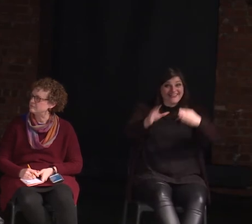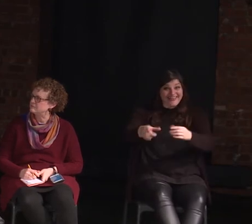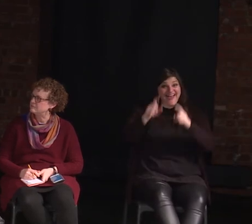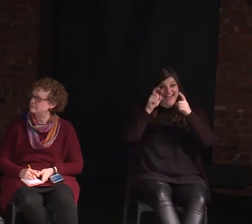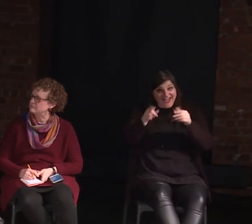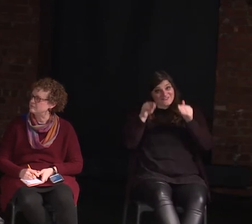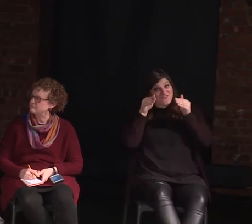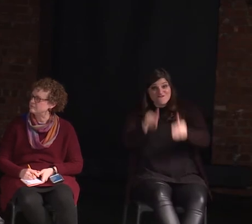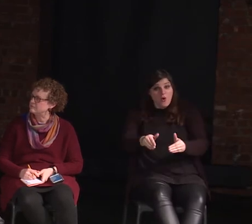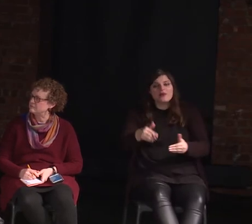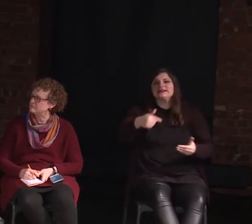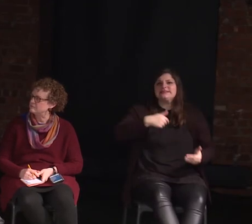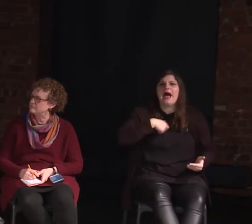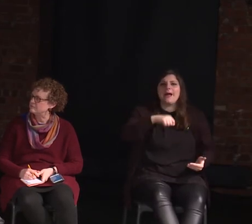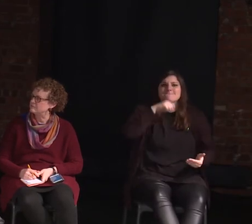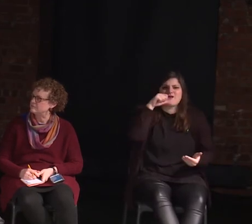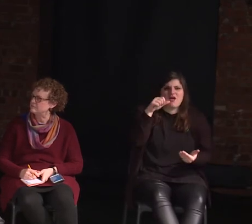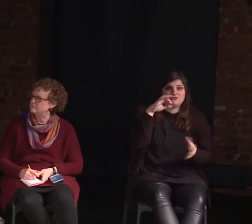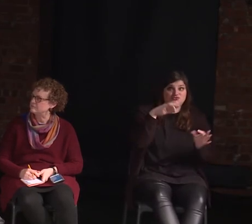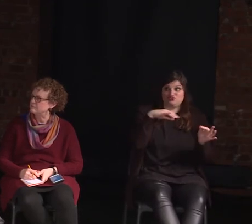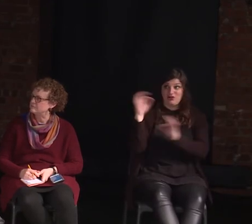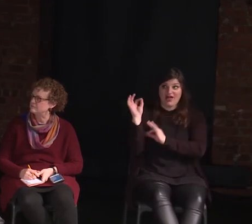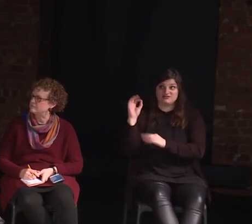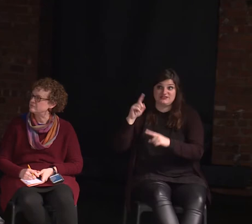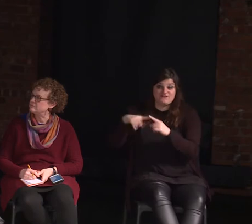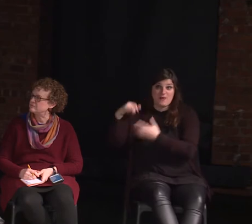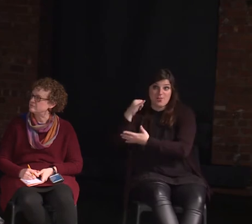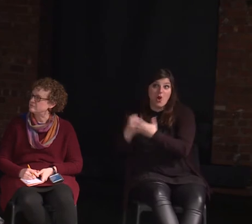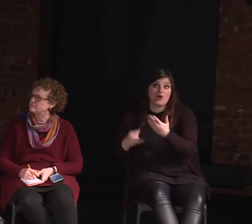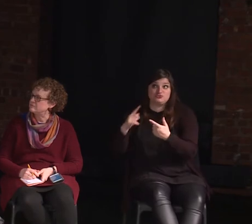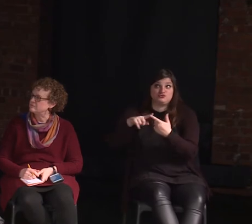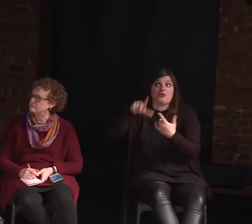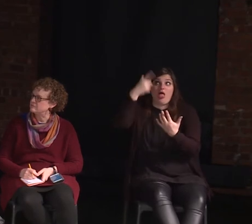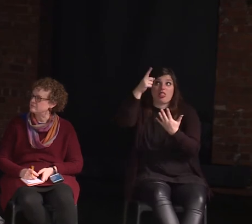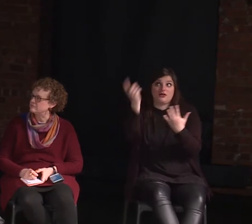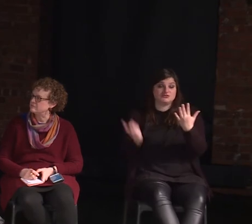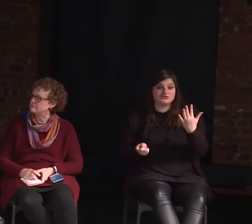to the arts but it's part of a big picture that is a big political picture.